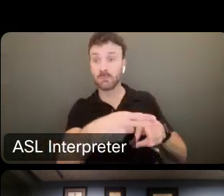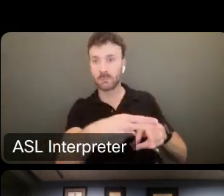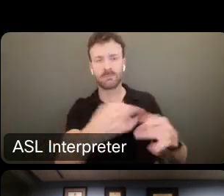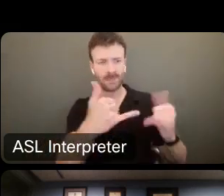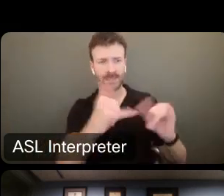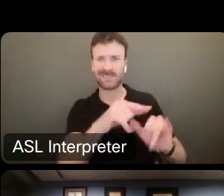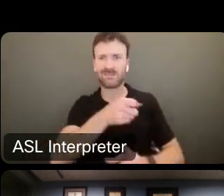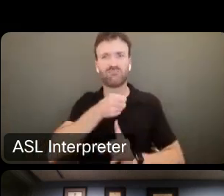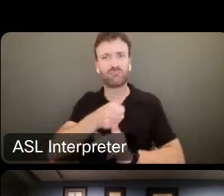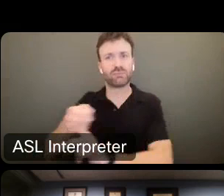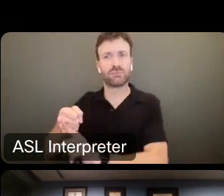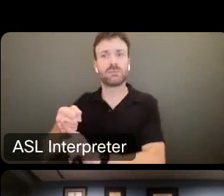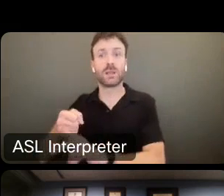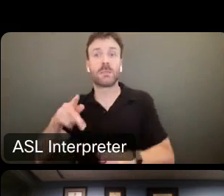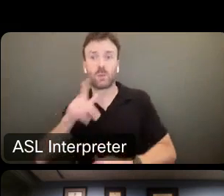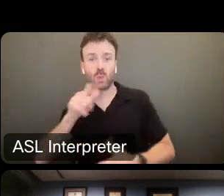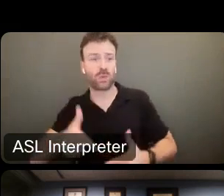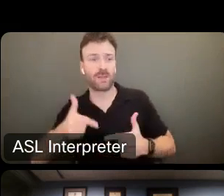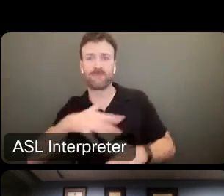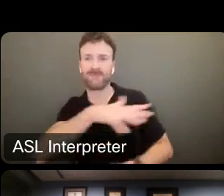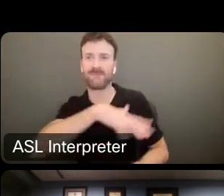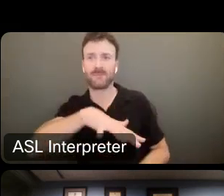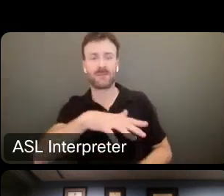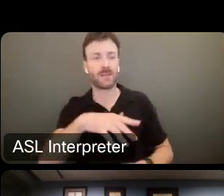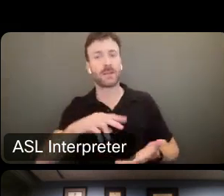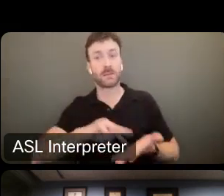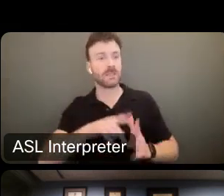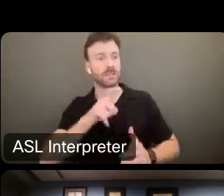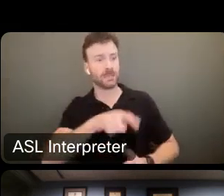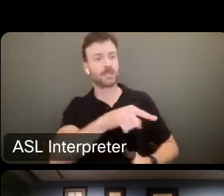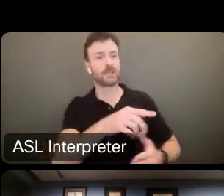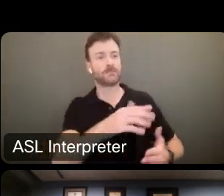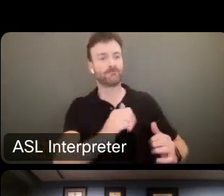our citizens and must be treated in a way that acknowledges these experiences.